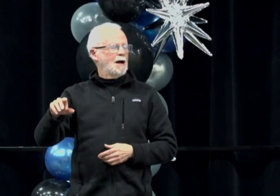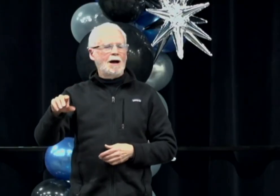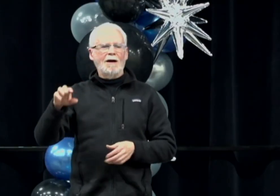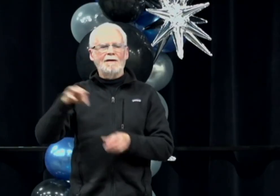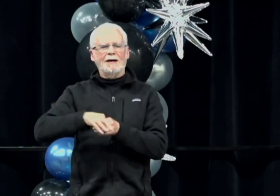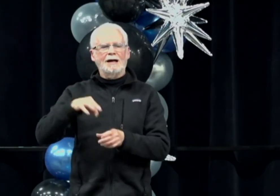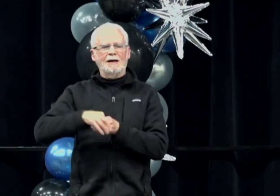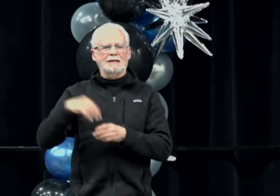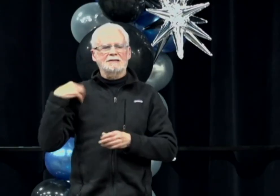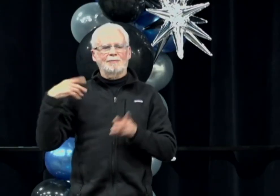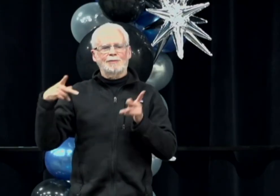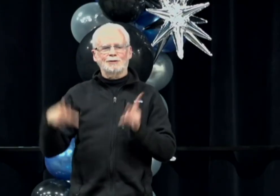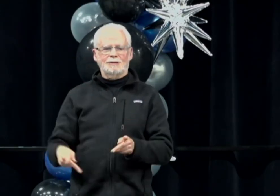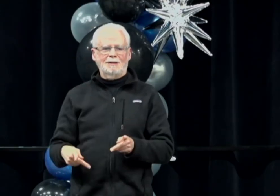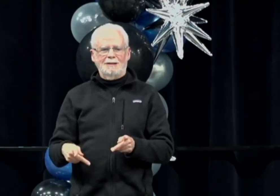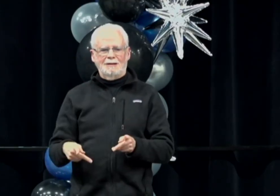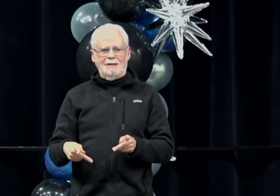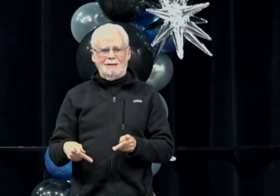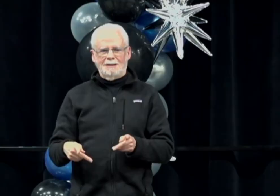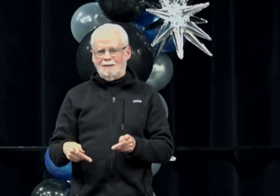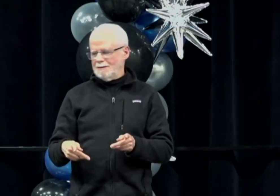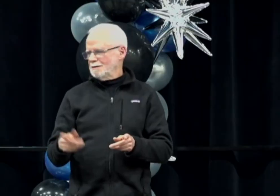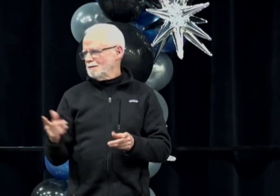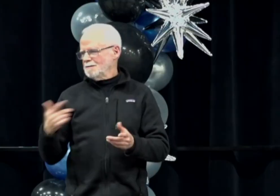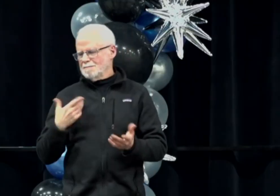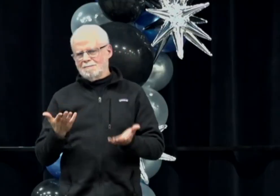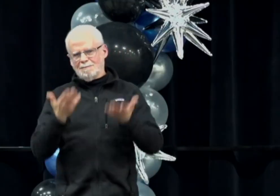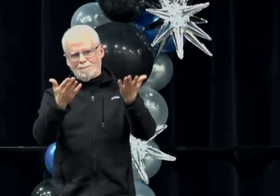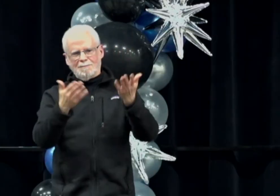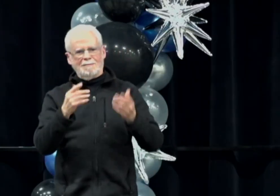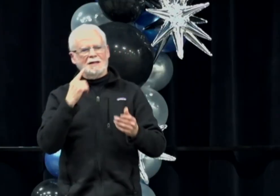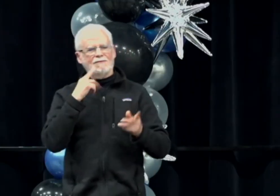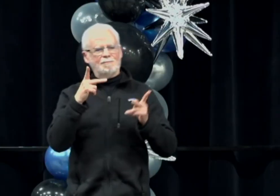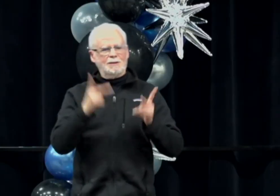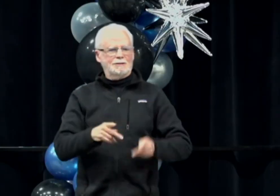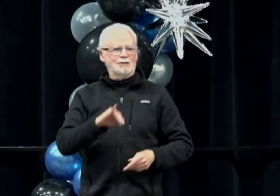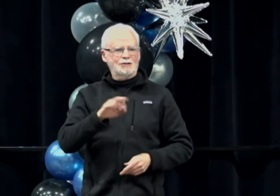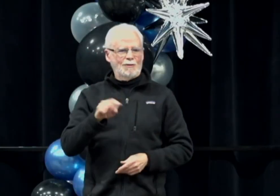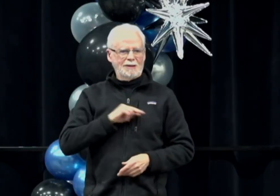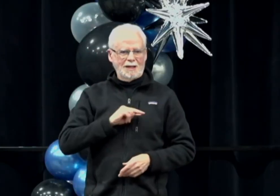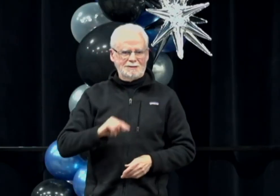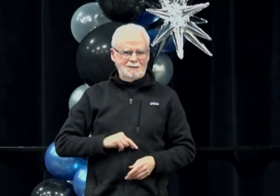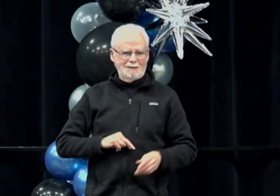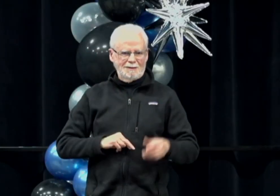realized that was too many people. He preferred to reduce the number of people in the committee to 9.